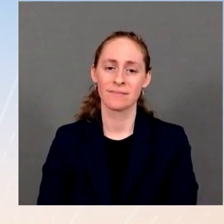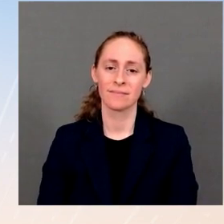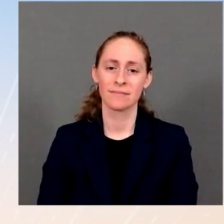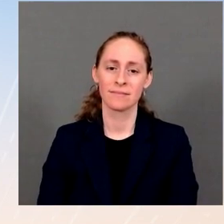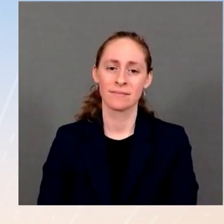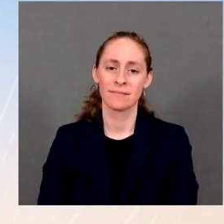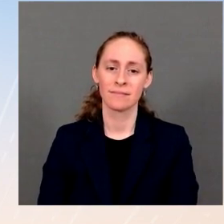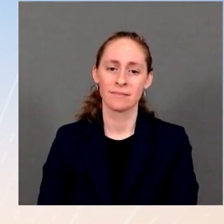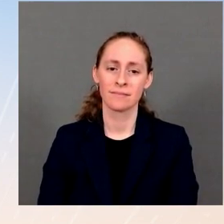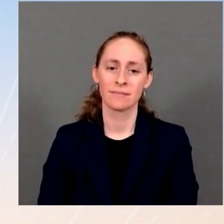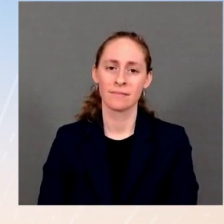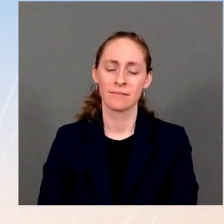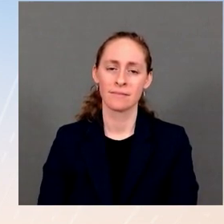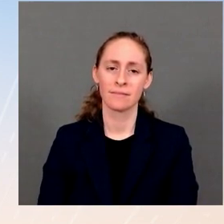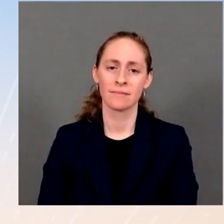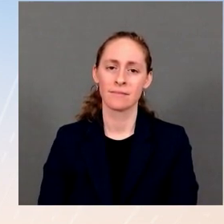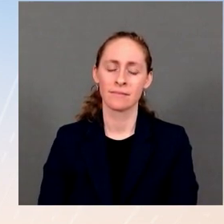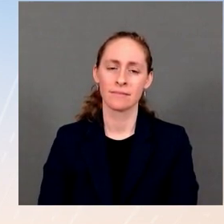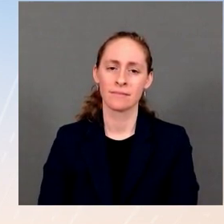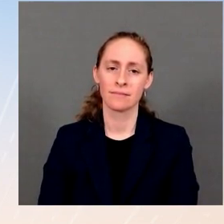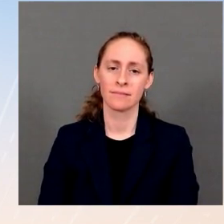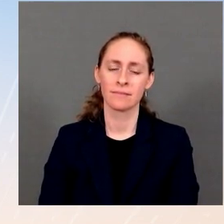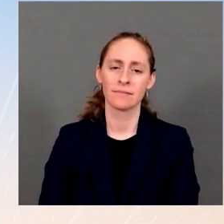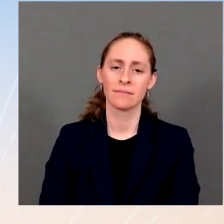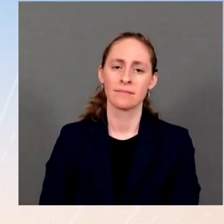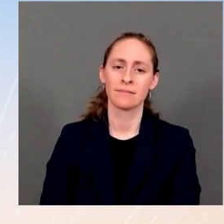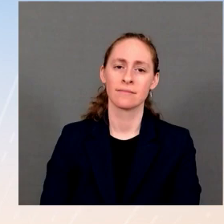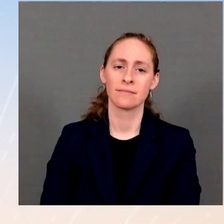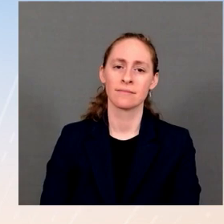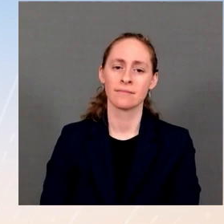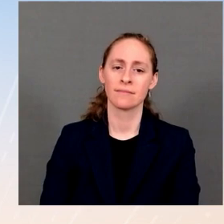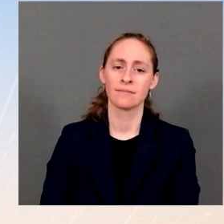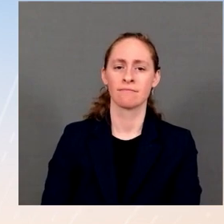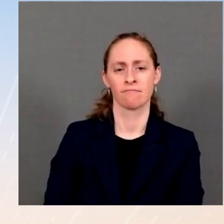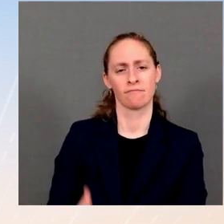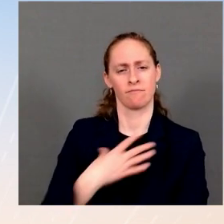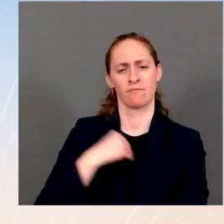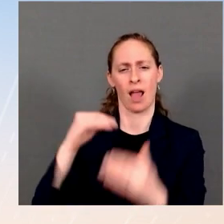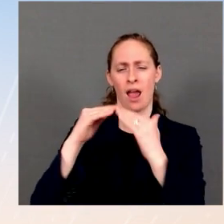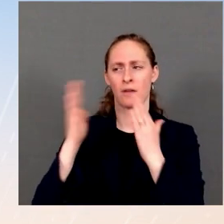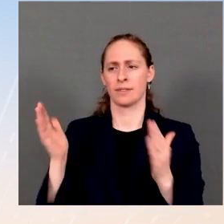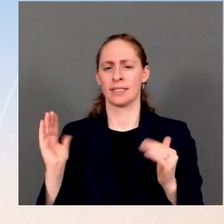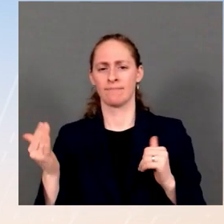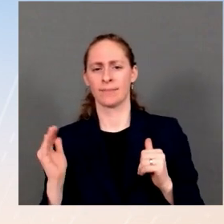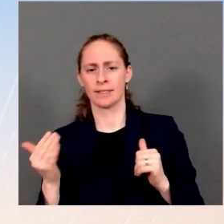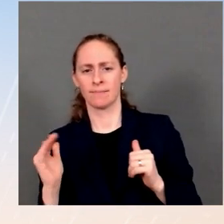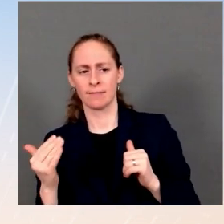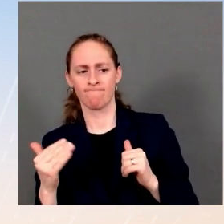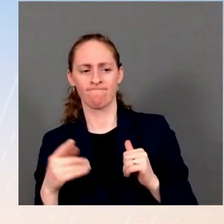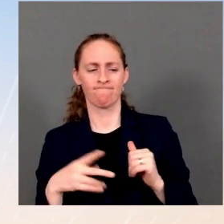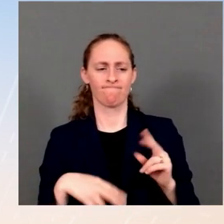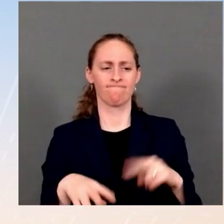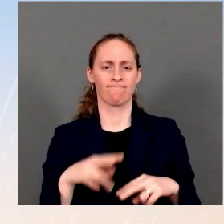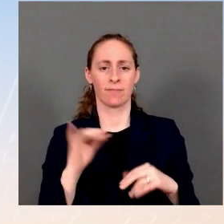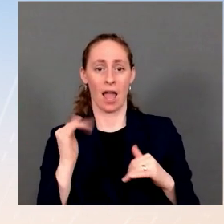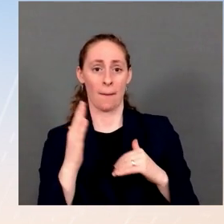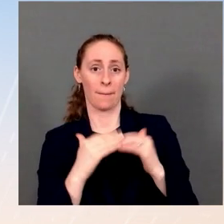Do you expect to get any more progress before the end of this year? Or is it likely now, from your perspective as well,